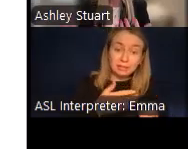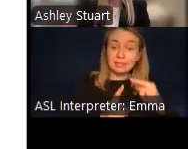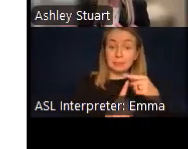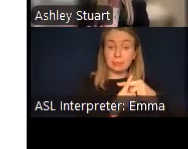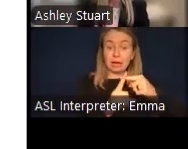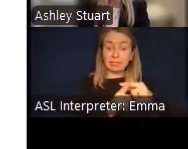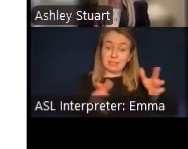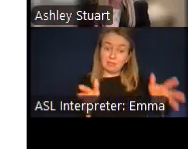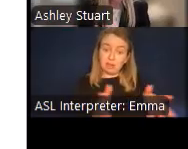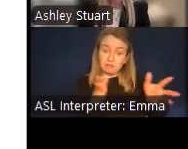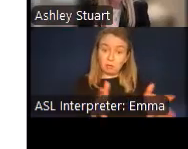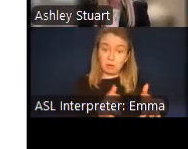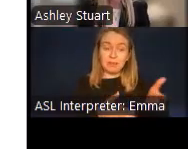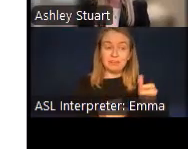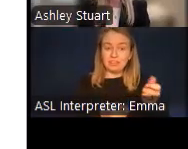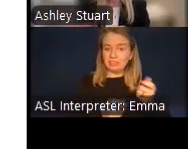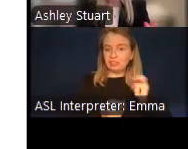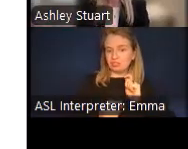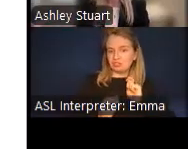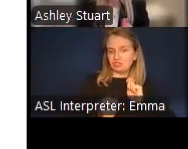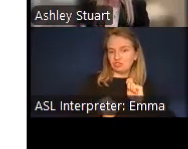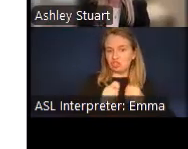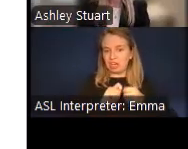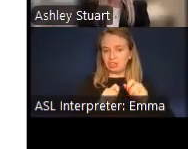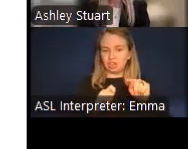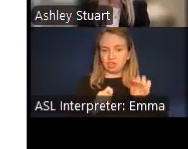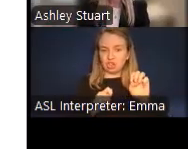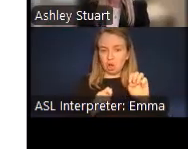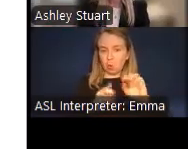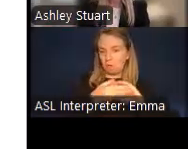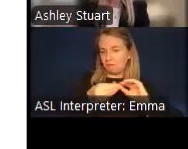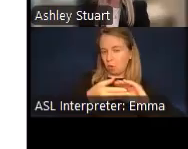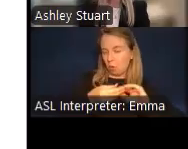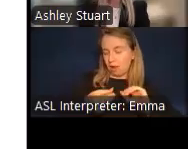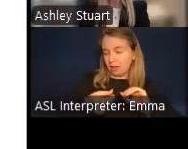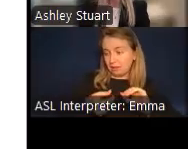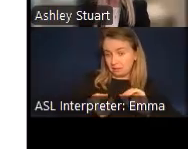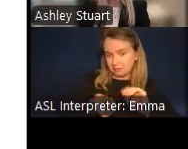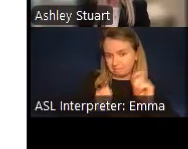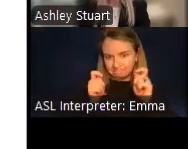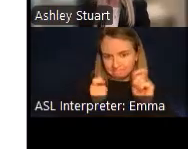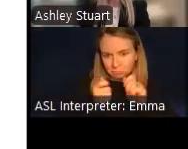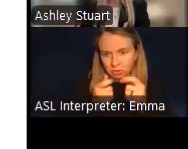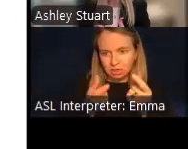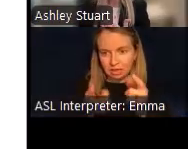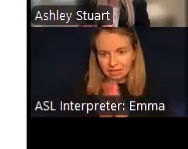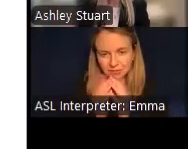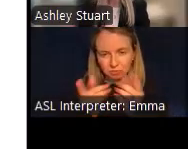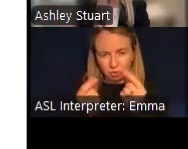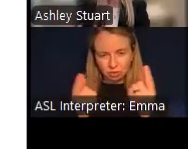just changing the tone of voice that you use when you ask them to do something, whereas children who are on that more